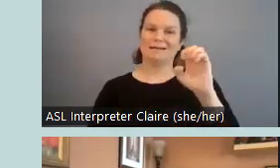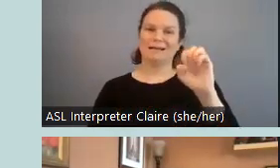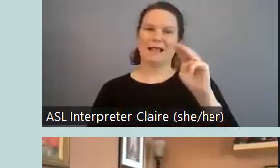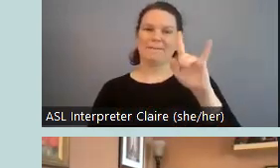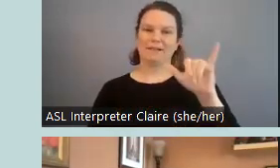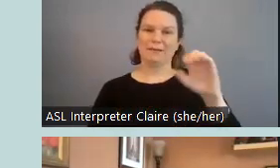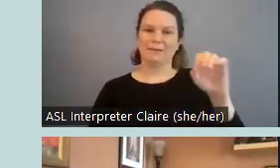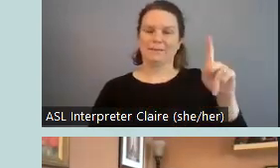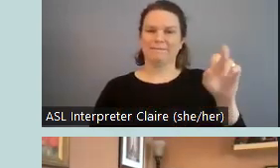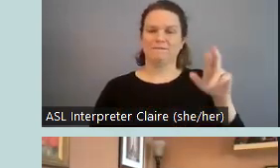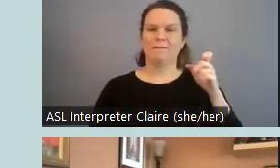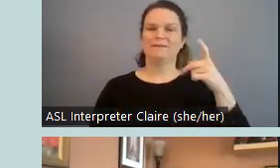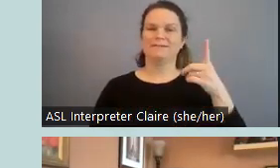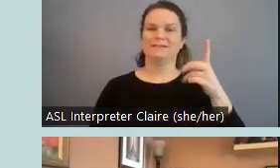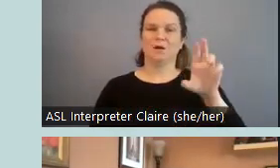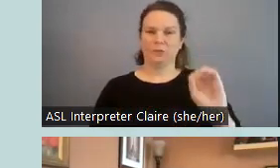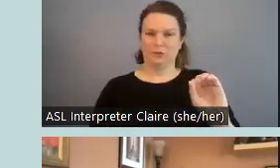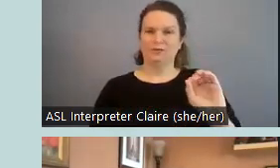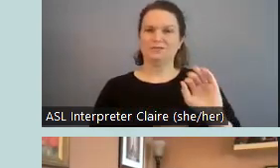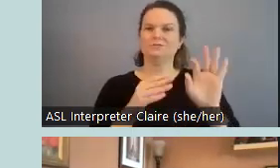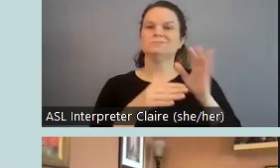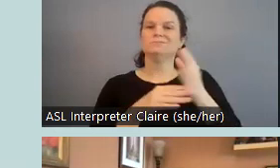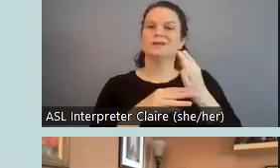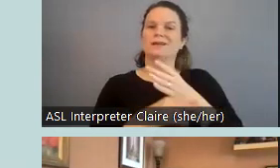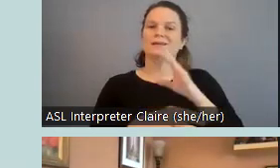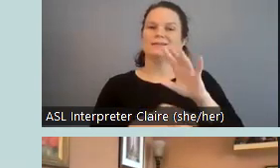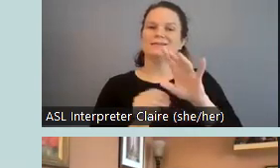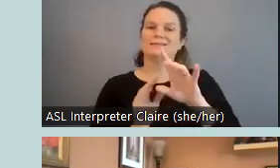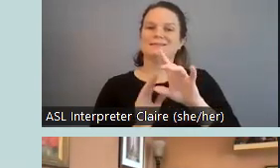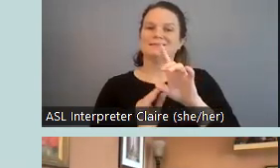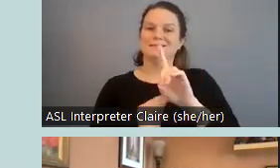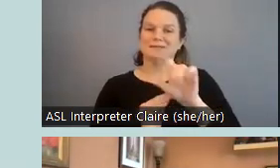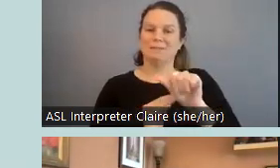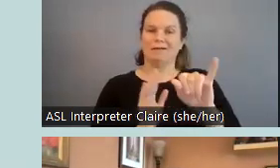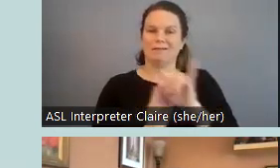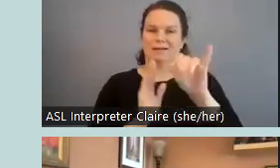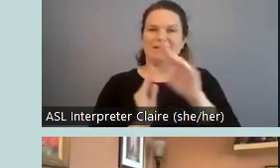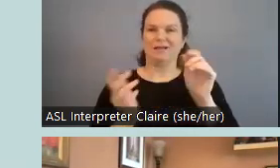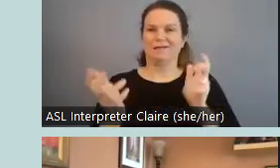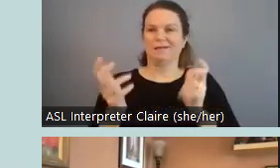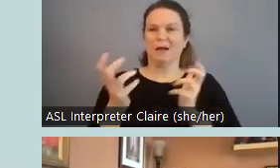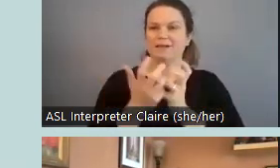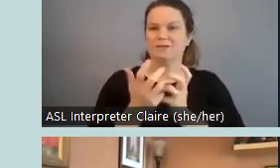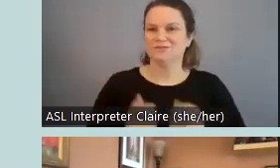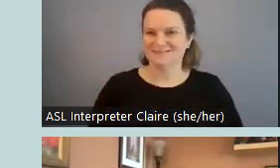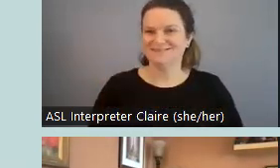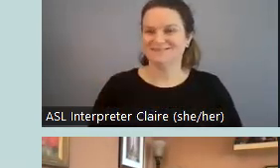Rights Oregon will share about disability identity and accommodations.